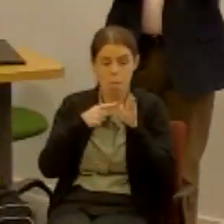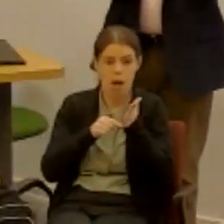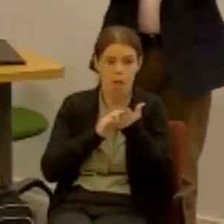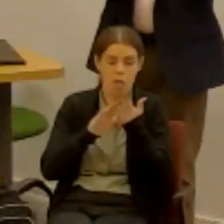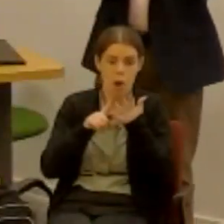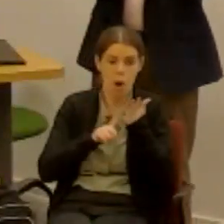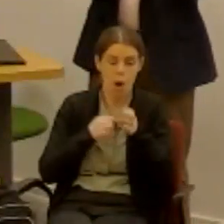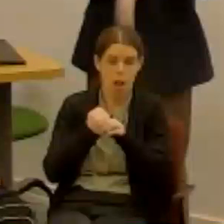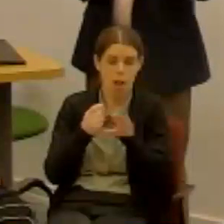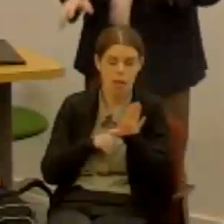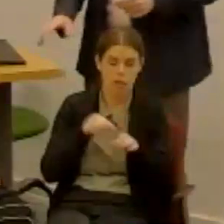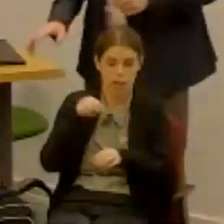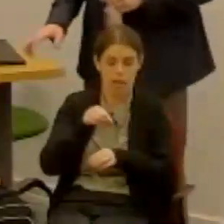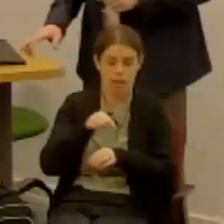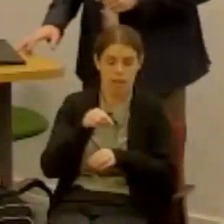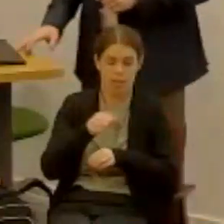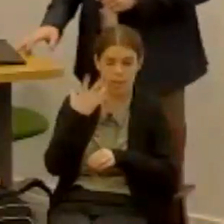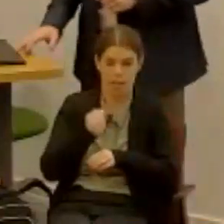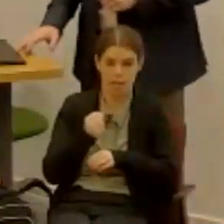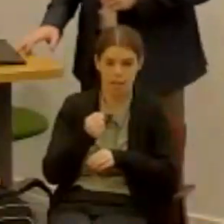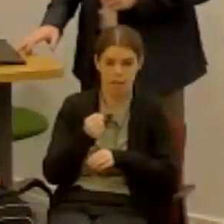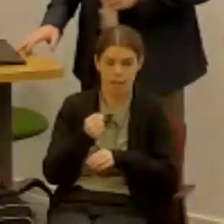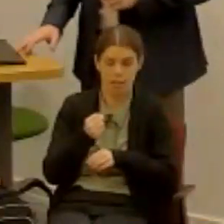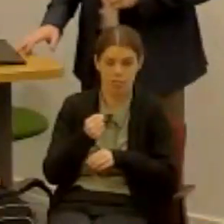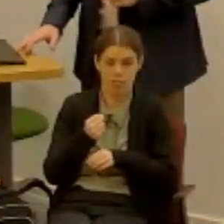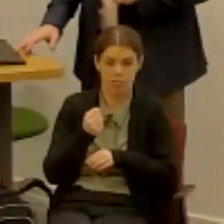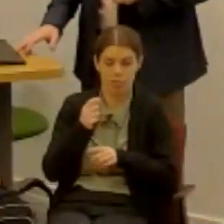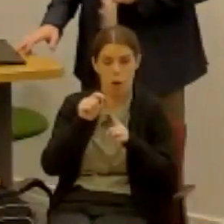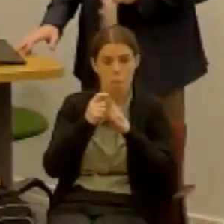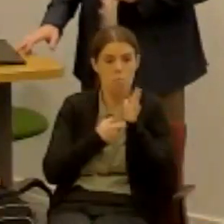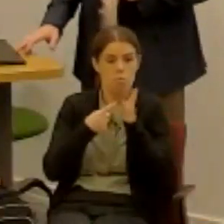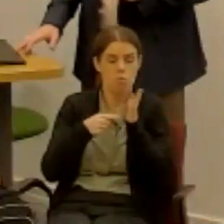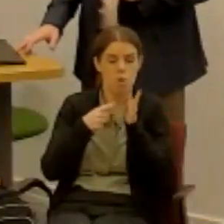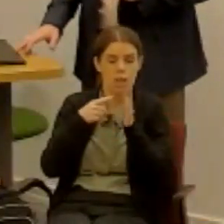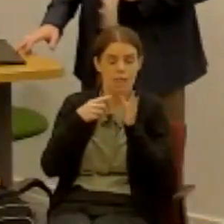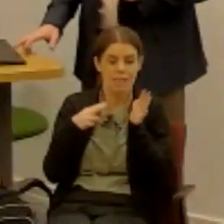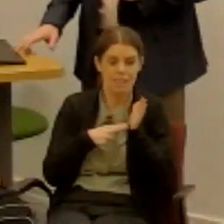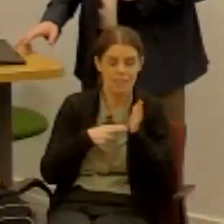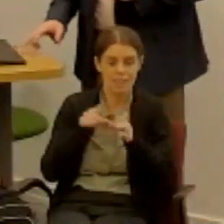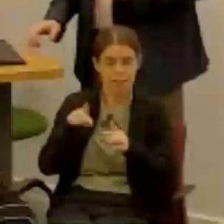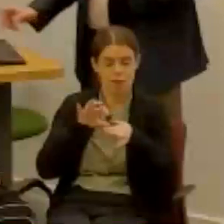carries this very distinctive putty in the distribution that's related to head injury.